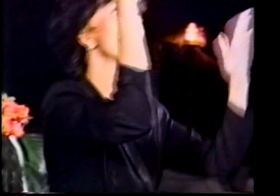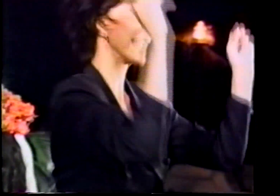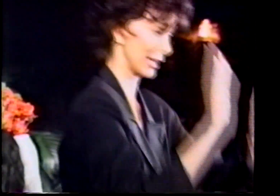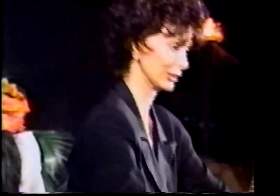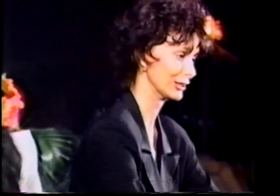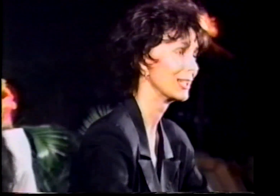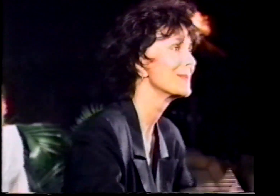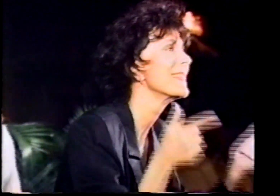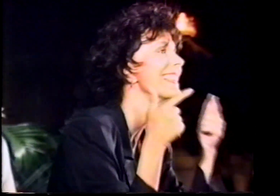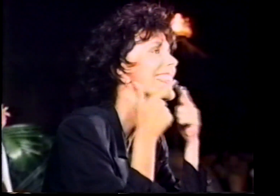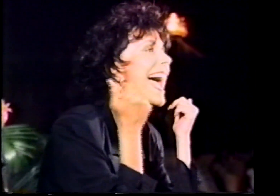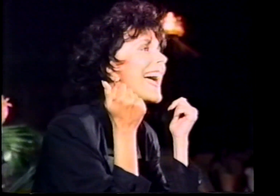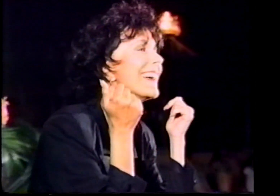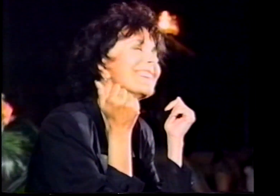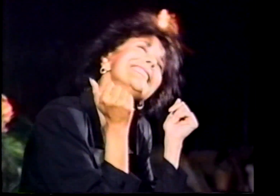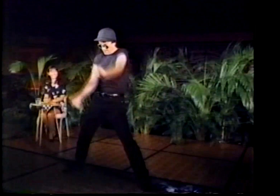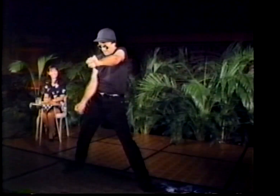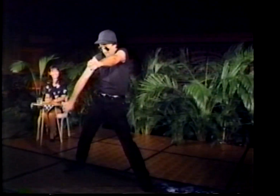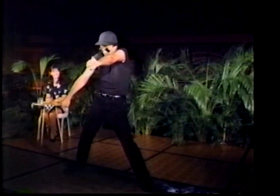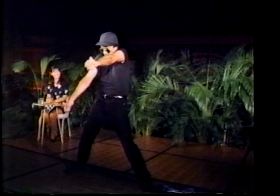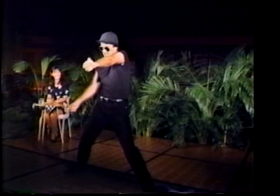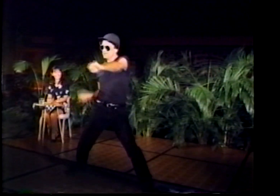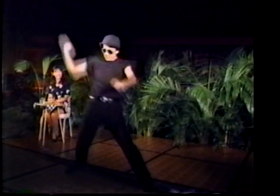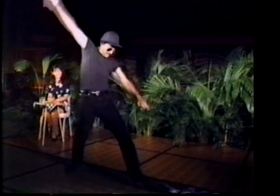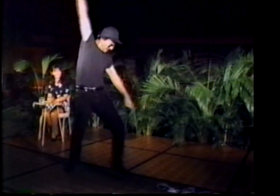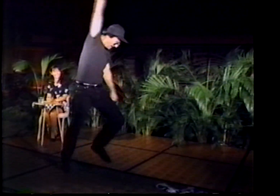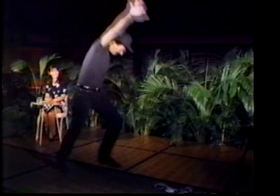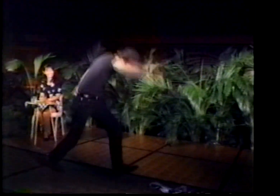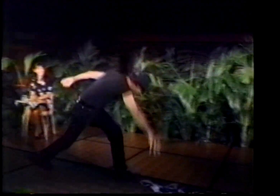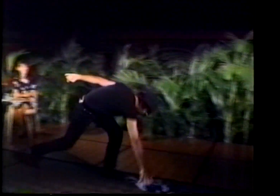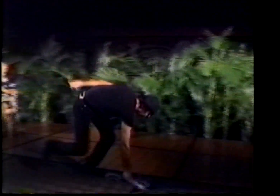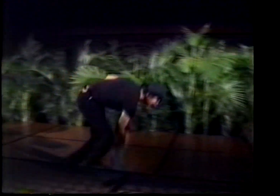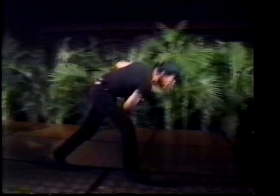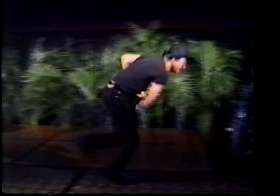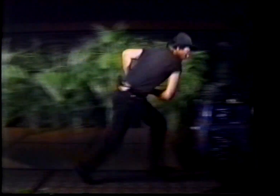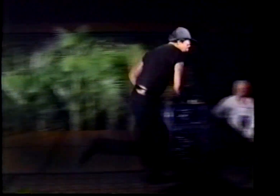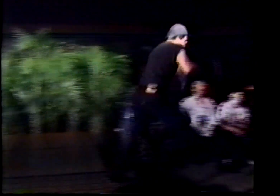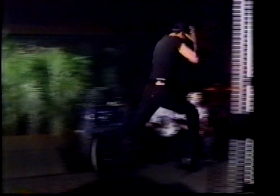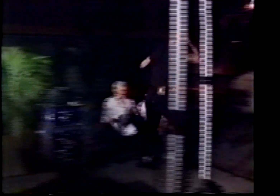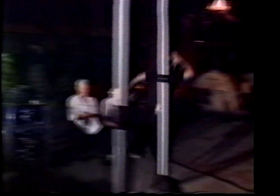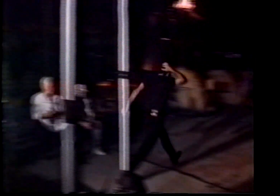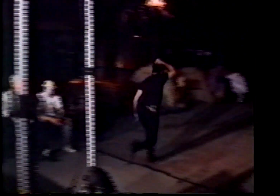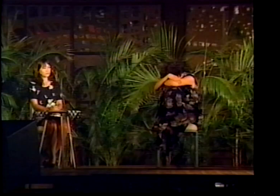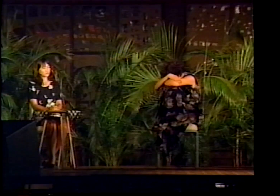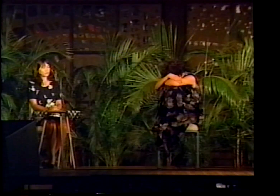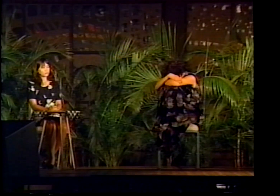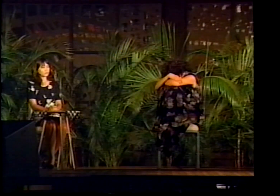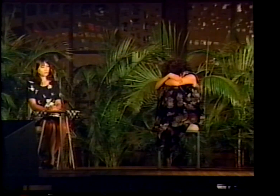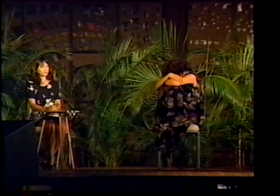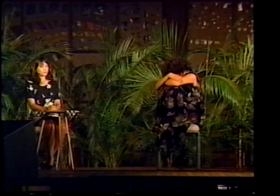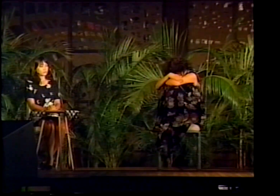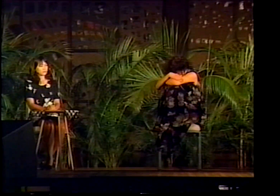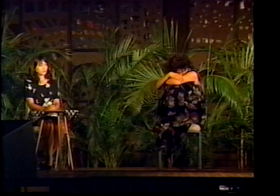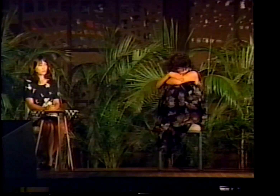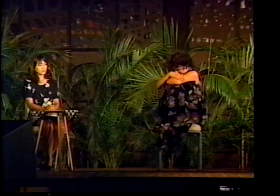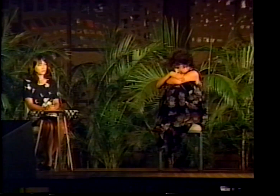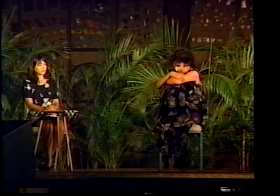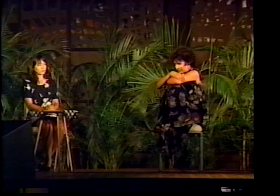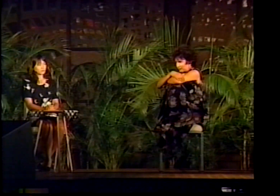Chevy are nationally acclaimed deaf artist along with Ed Chevy appeared in the ASL Cafe: "I don't know how to love him. What to do, how to love him. I've been changed. Yes, really changed.